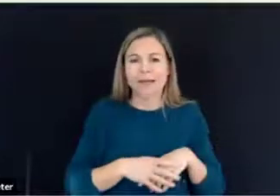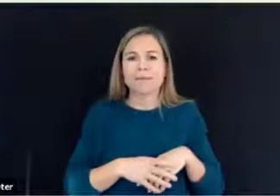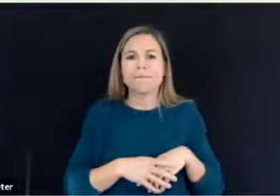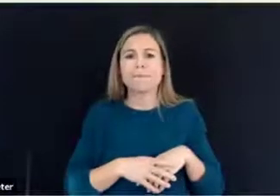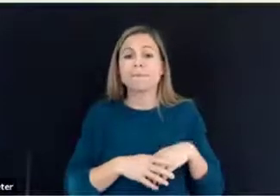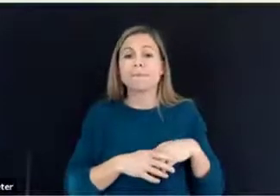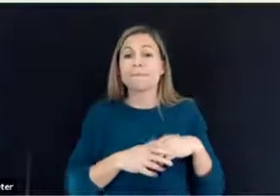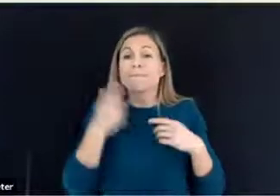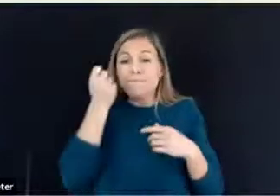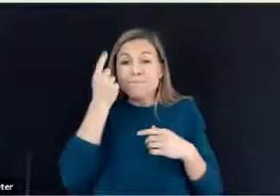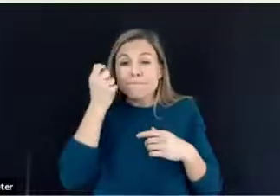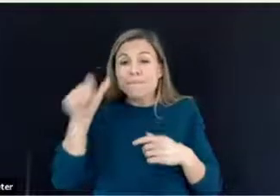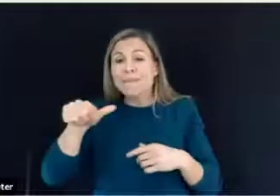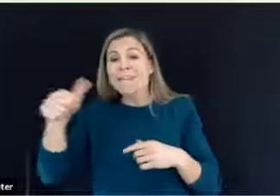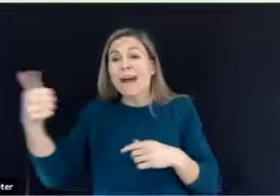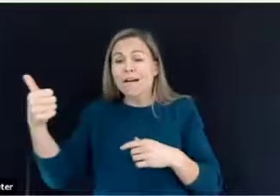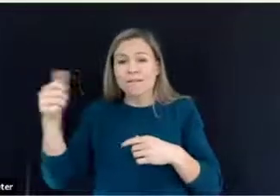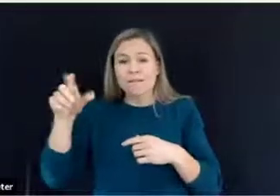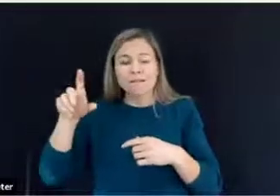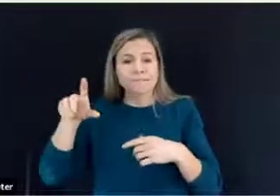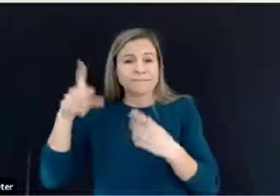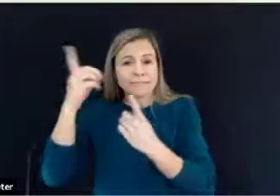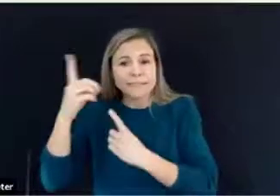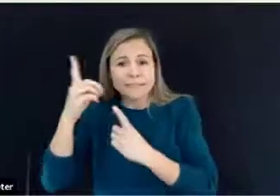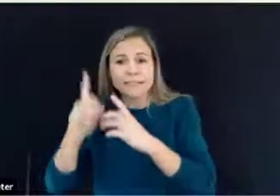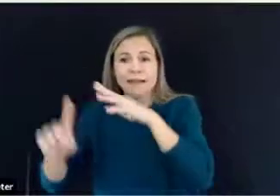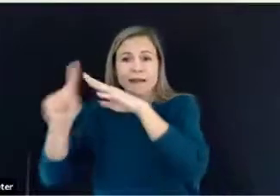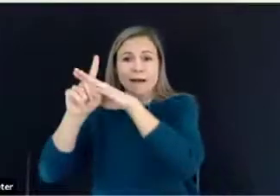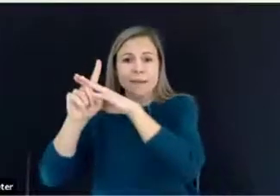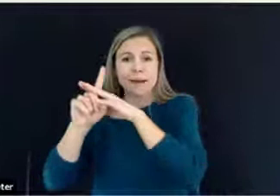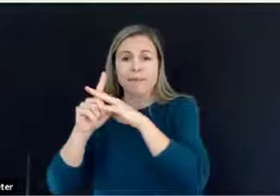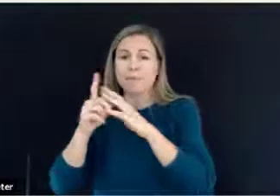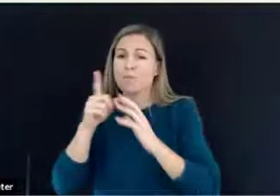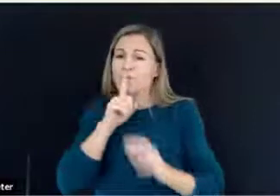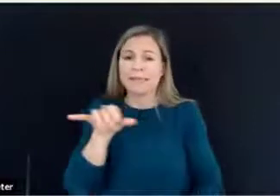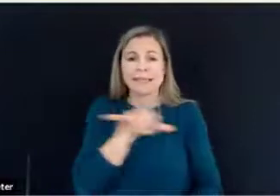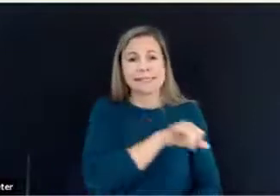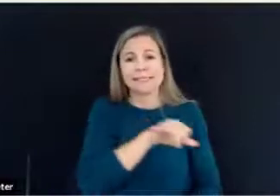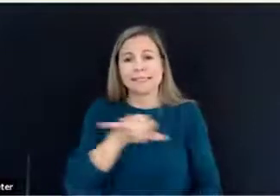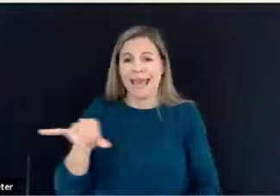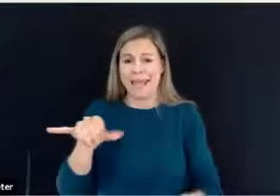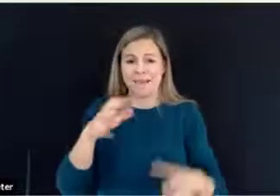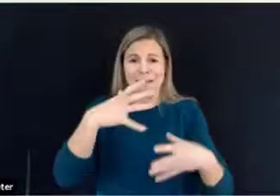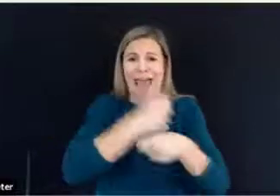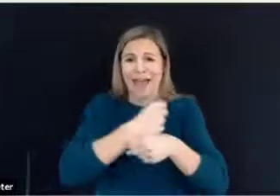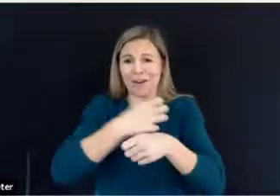other types of peroxisomal disorders that have such similar acronyms and language.